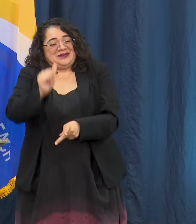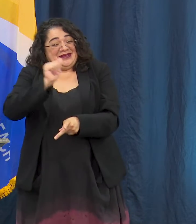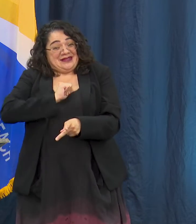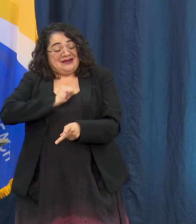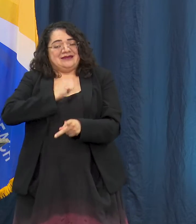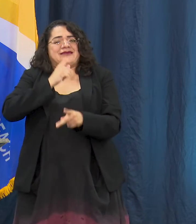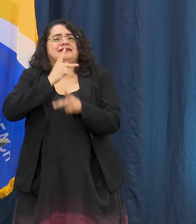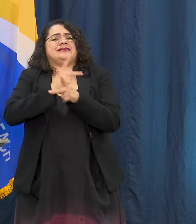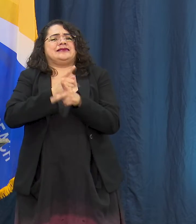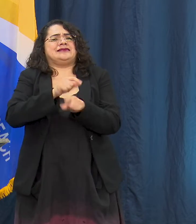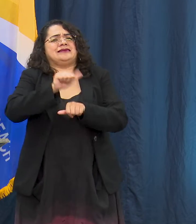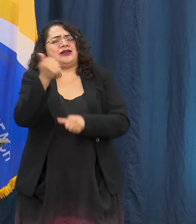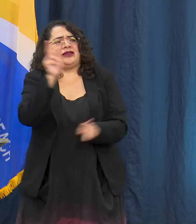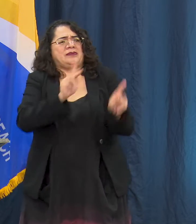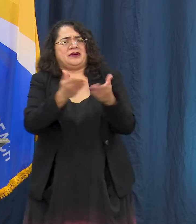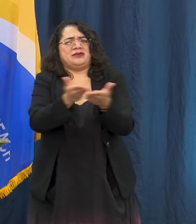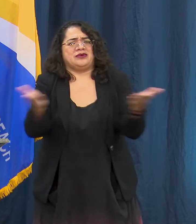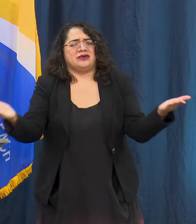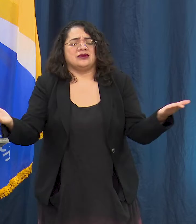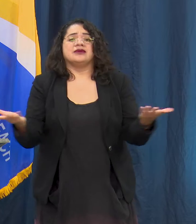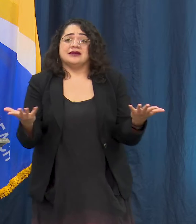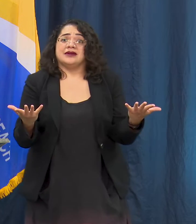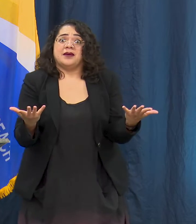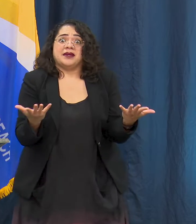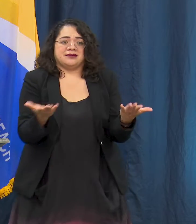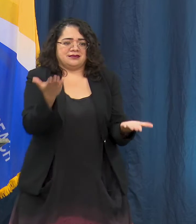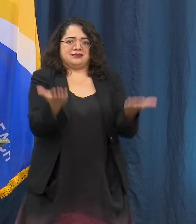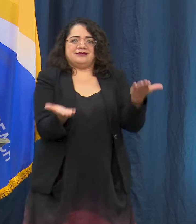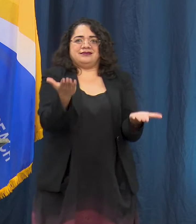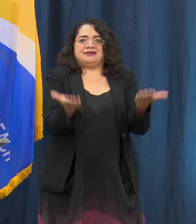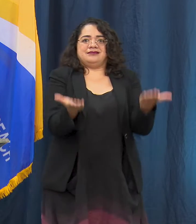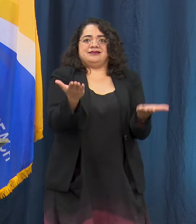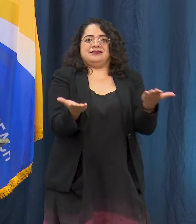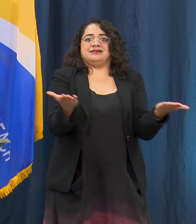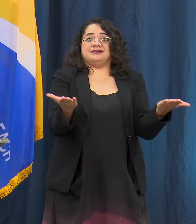Amendment rights to speak but if it was my way in the